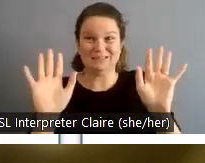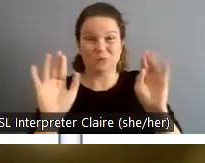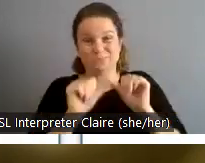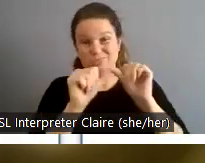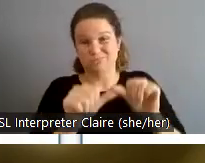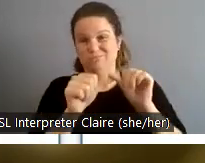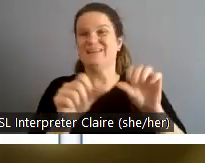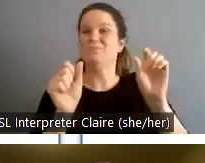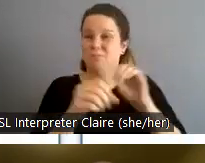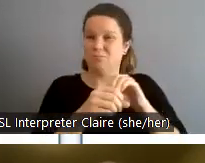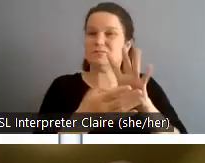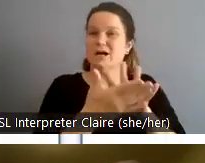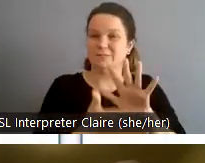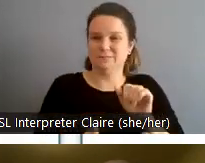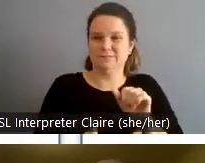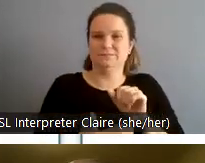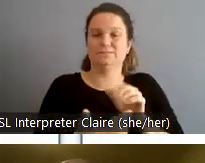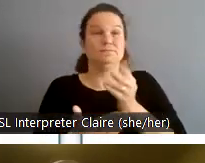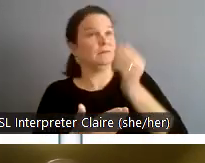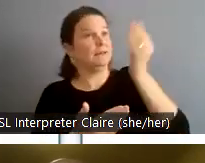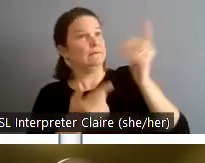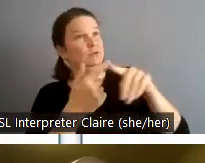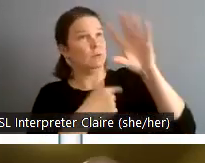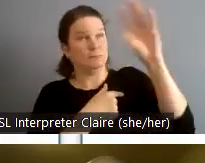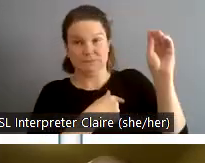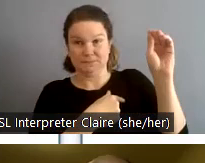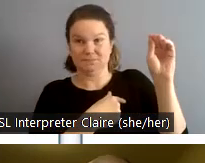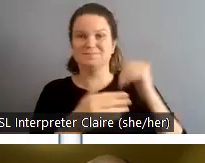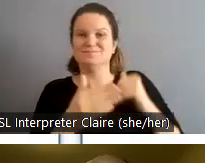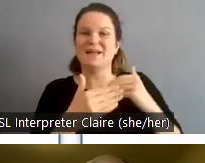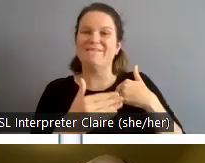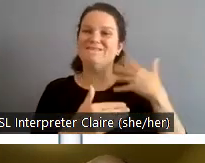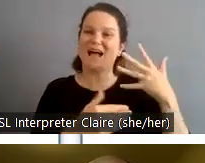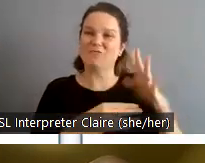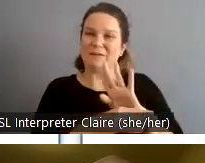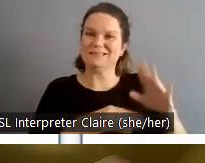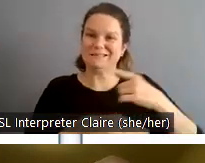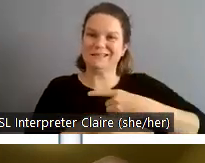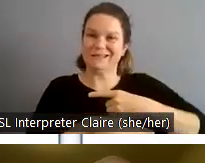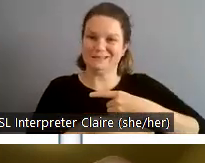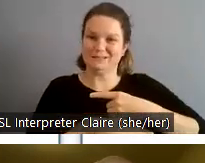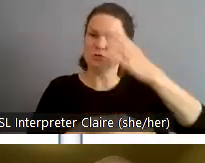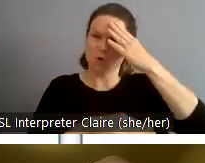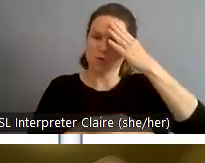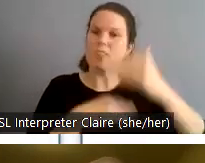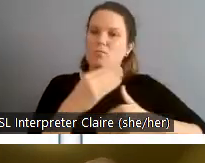documentation. And as soon as you get it back to your employer, they've only got five business days, so you know that the